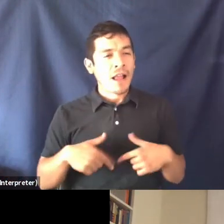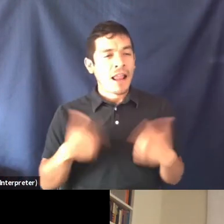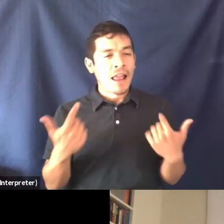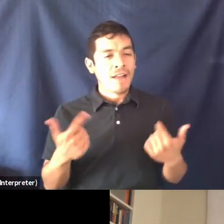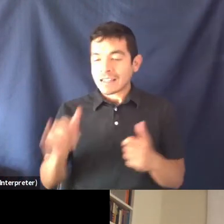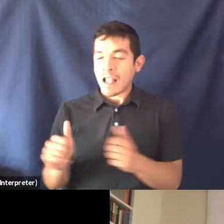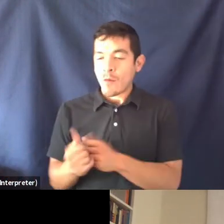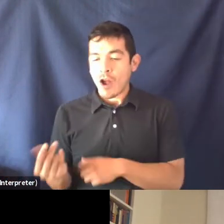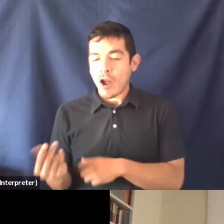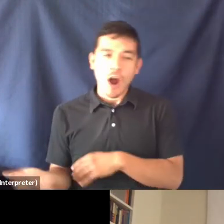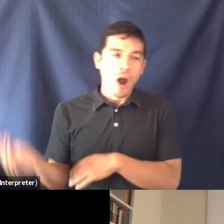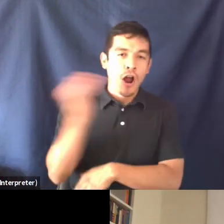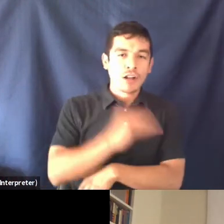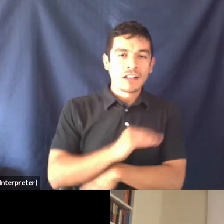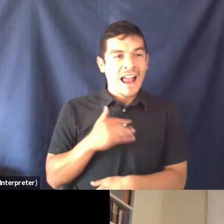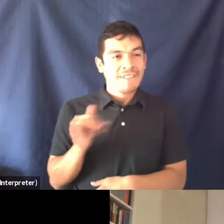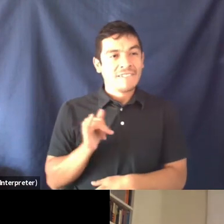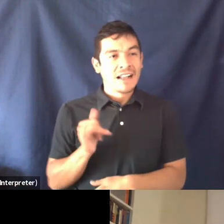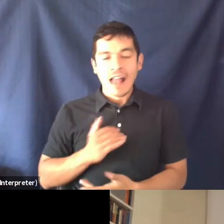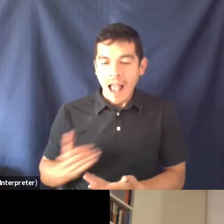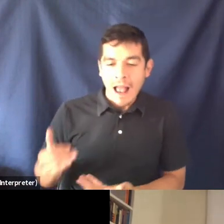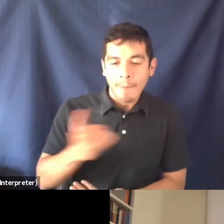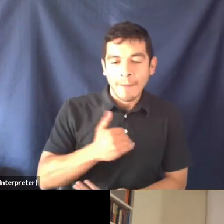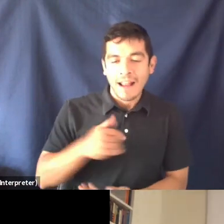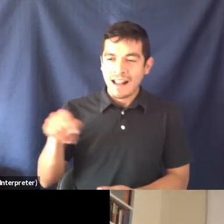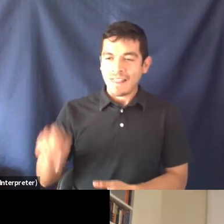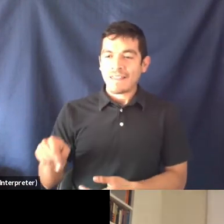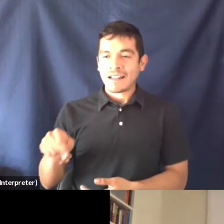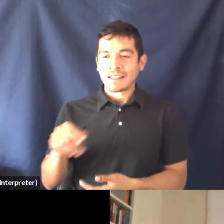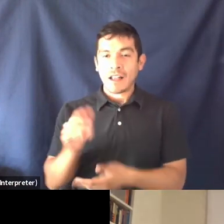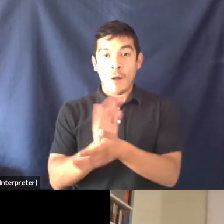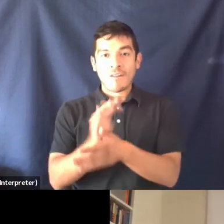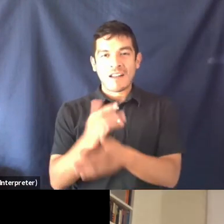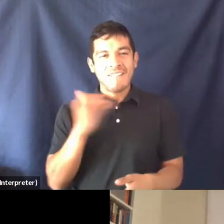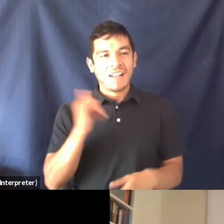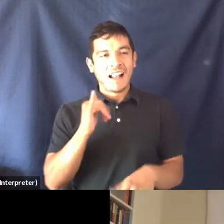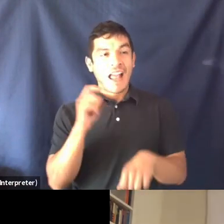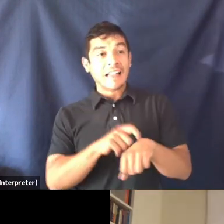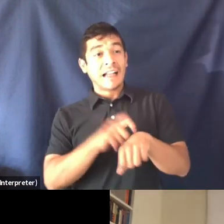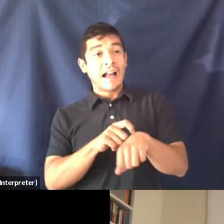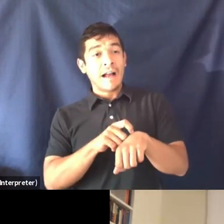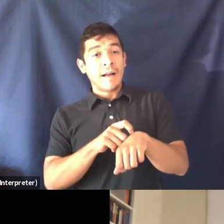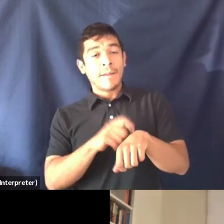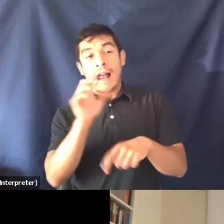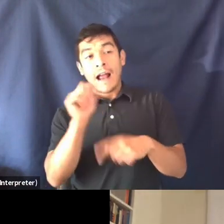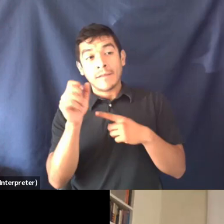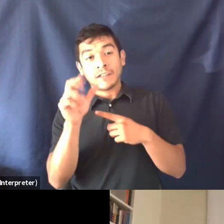and feeling like you're collecting this footage. That for me feels like a time capsule because like, you don't know the status of these dogs,